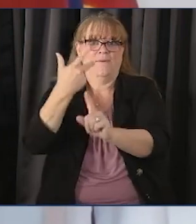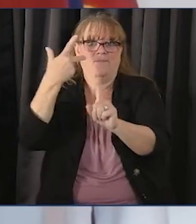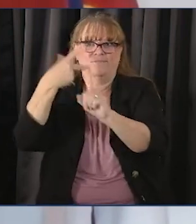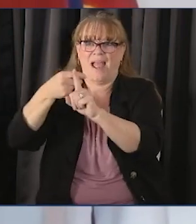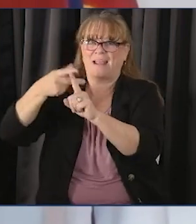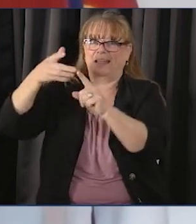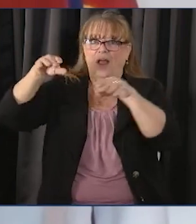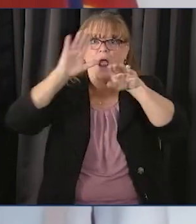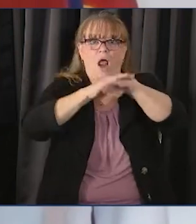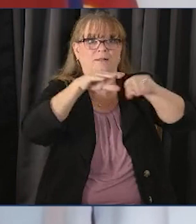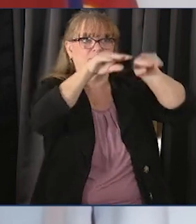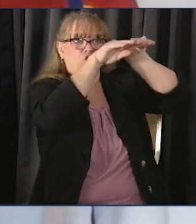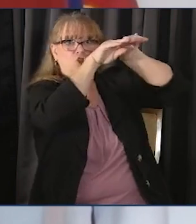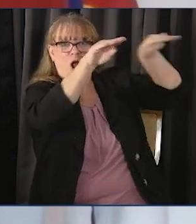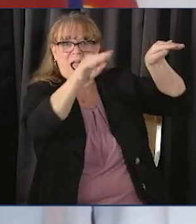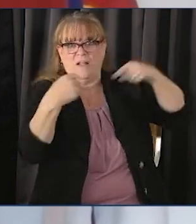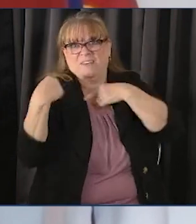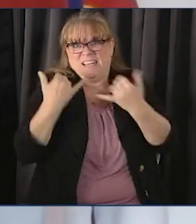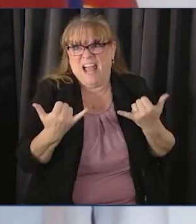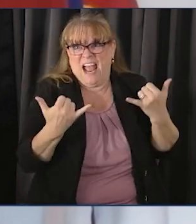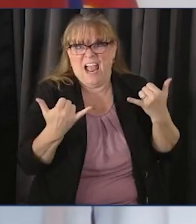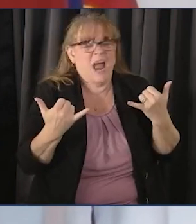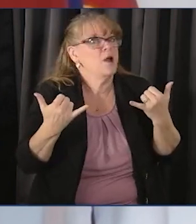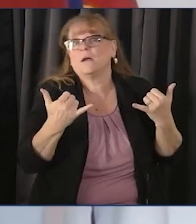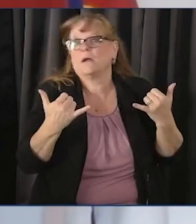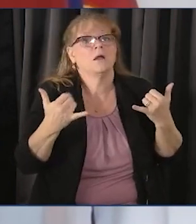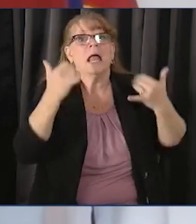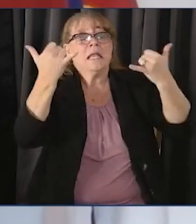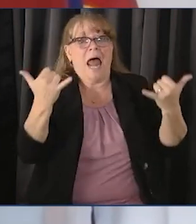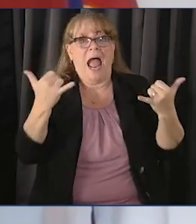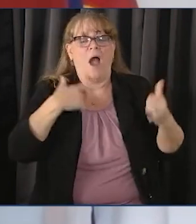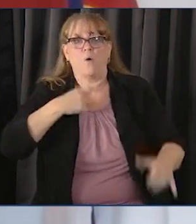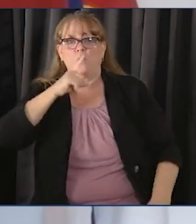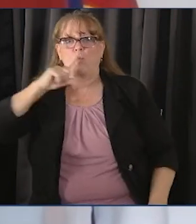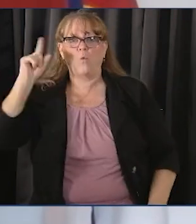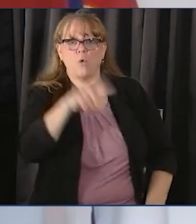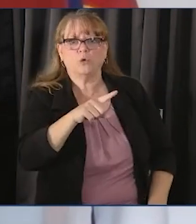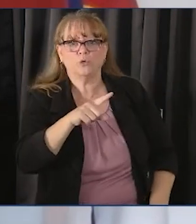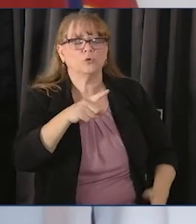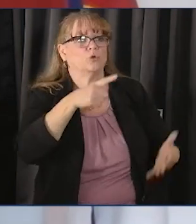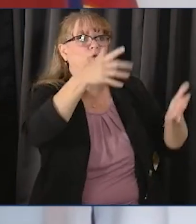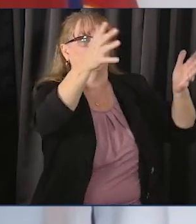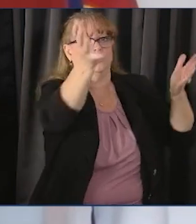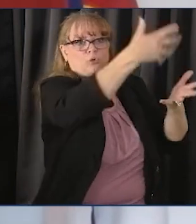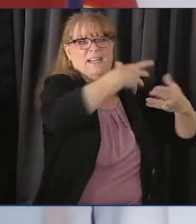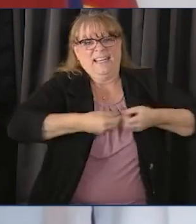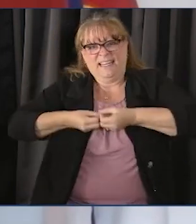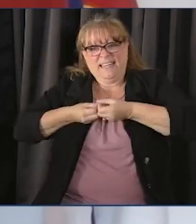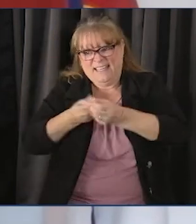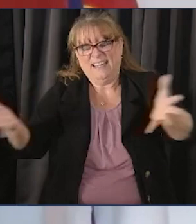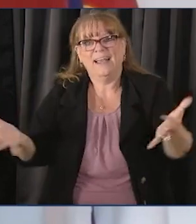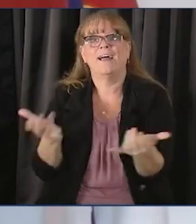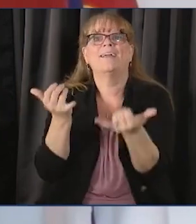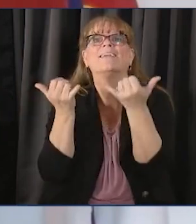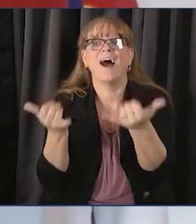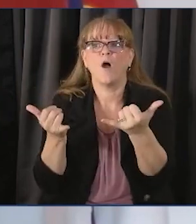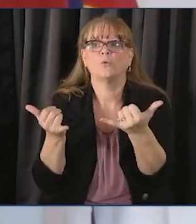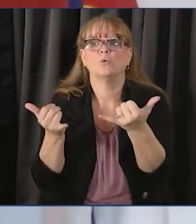So that's about 120,000 Coloradans, 110,000 - 120,000 Coloradans over the age of 70. Who should receive the vaccine this week.